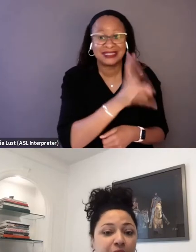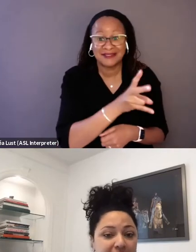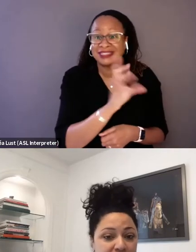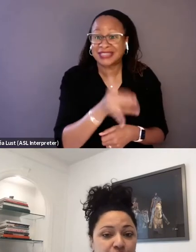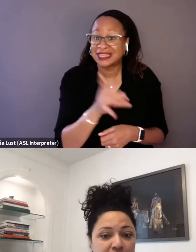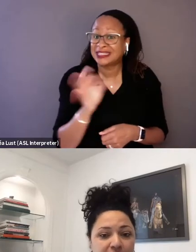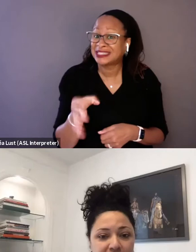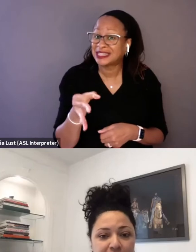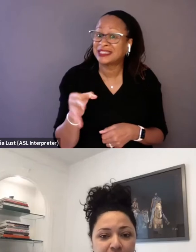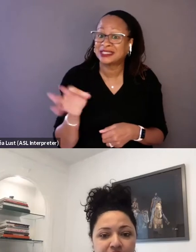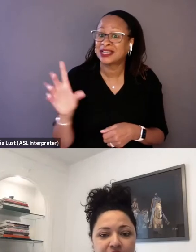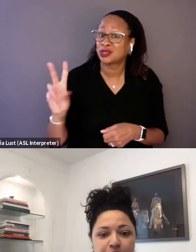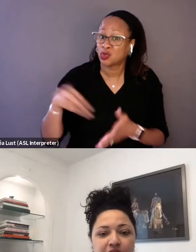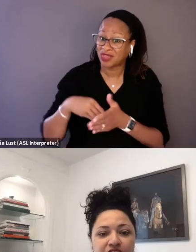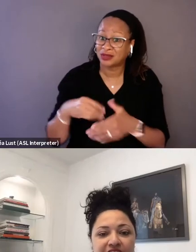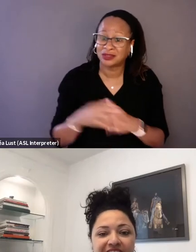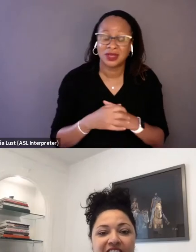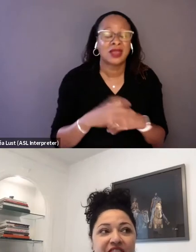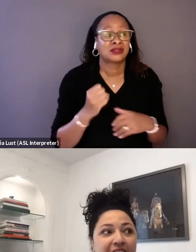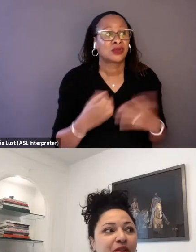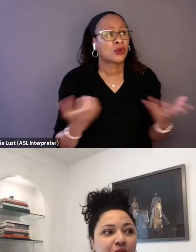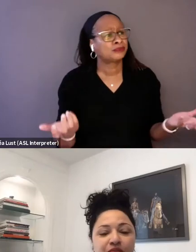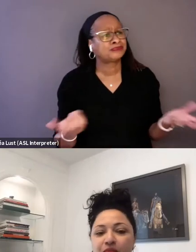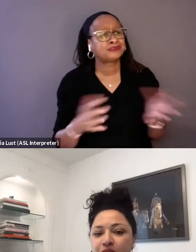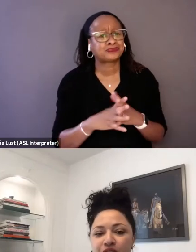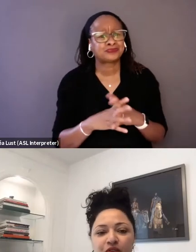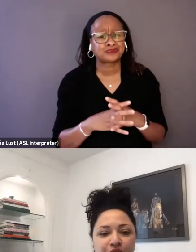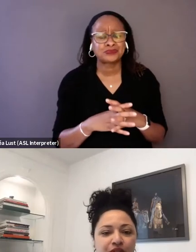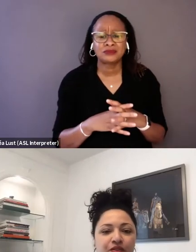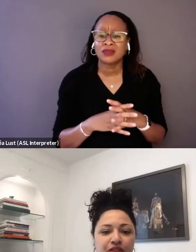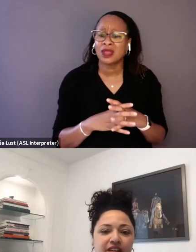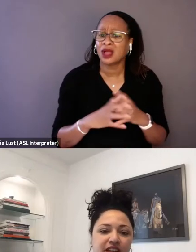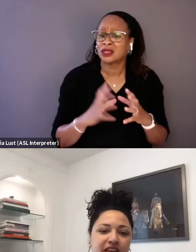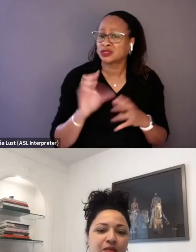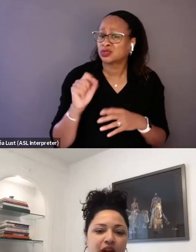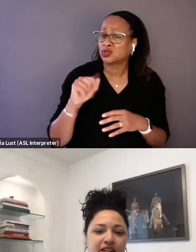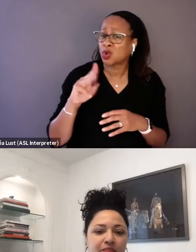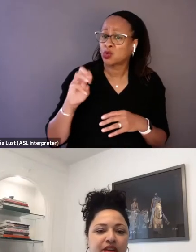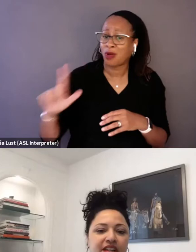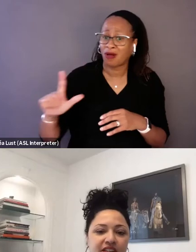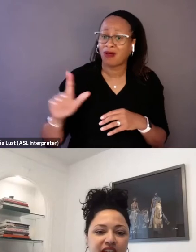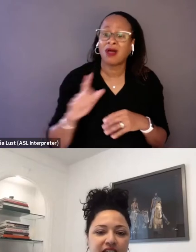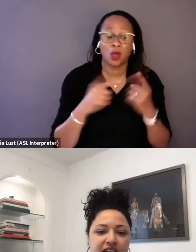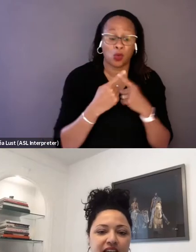and when Andrew Ryan came onto this project that was one of most critical things that he wanted to put into his decade.